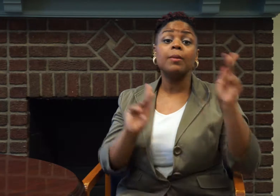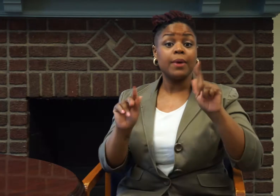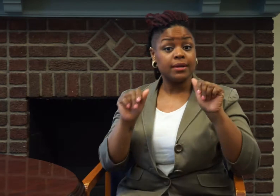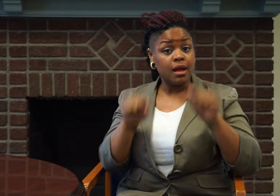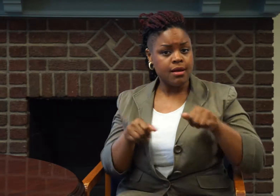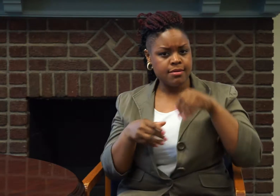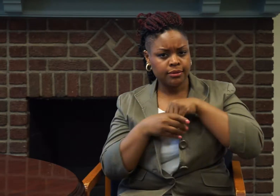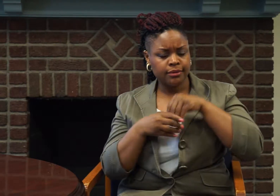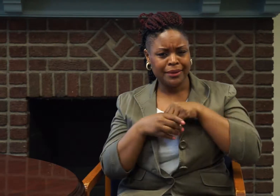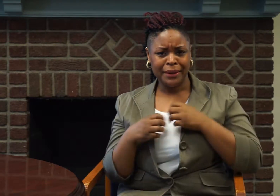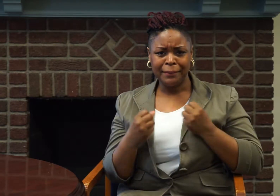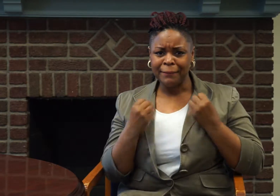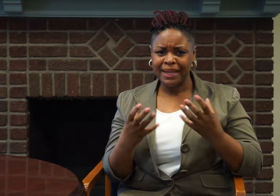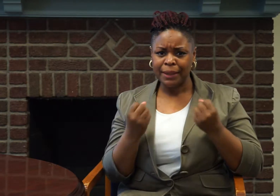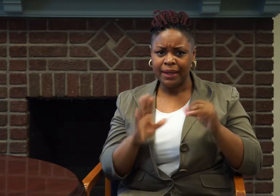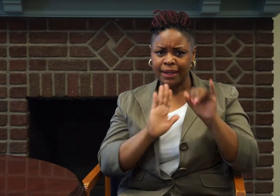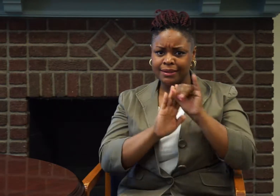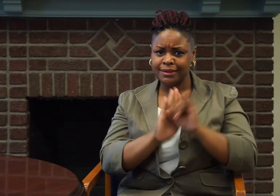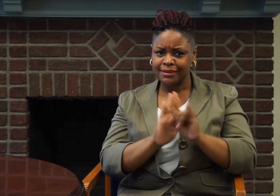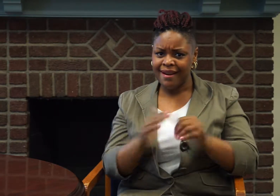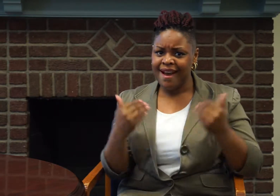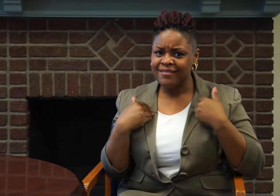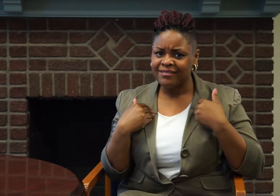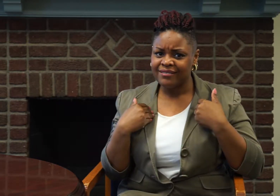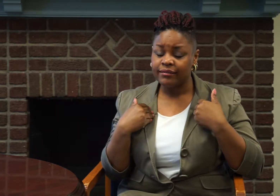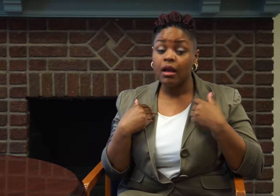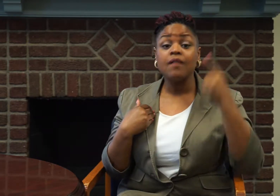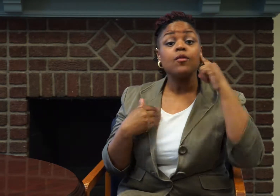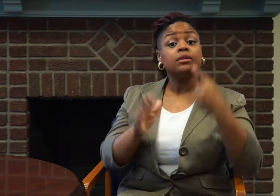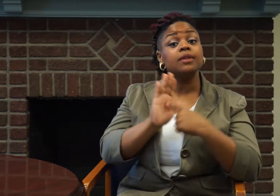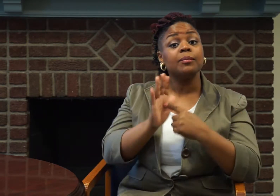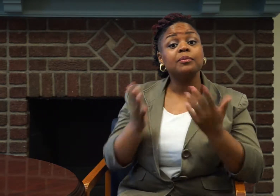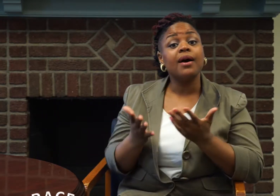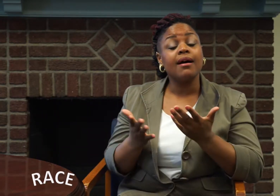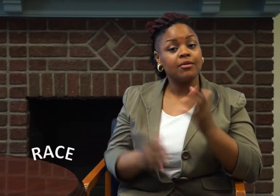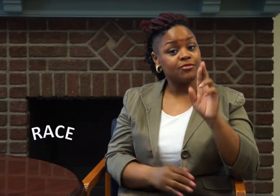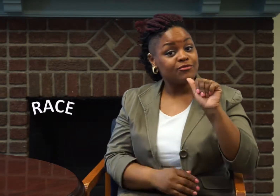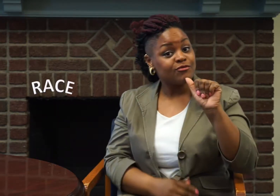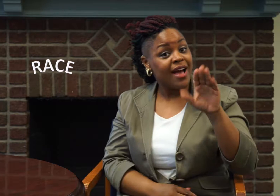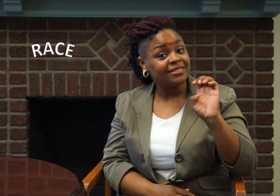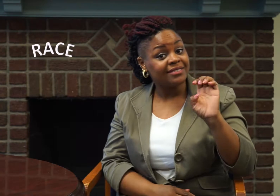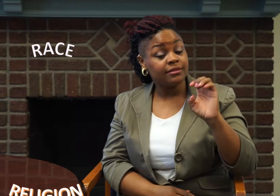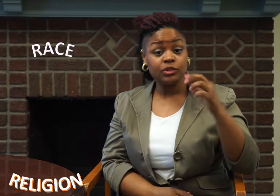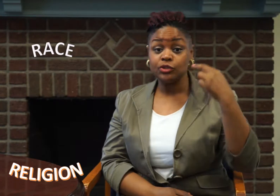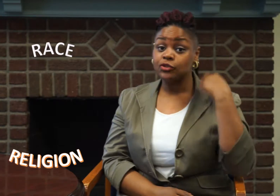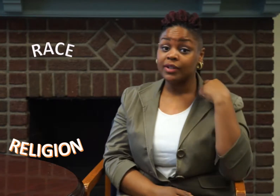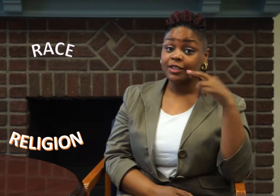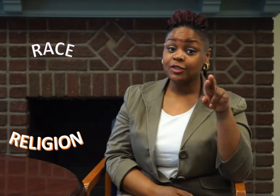Internally, people can maintain a variety of identities. These identities lie along the intersections - for example, of race, religion,